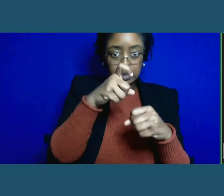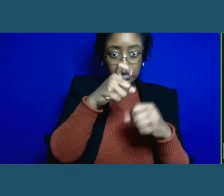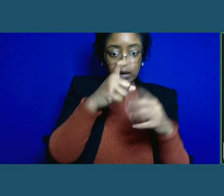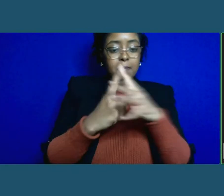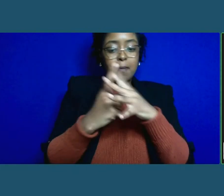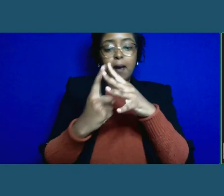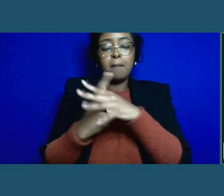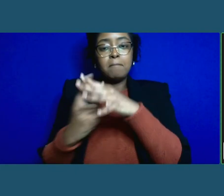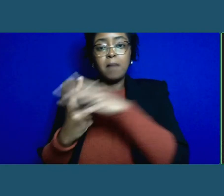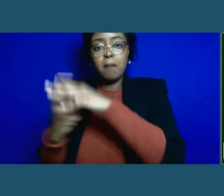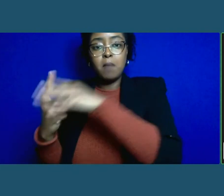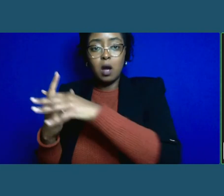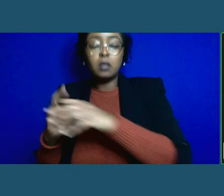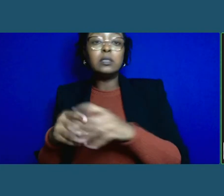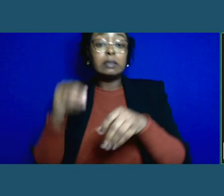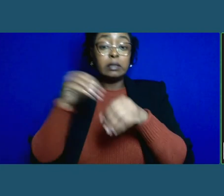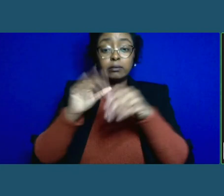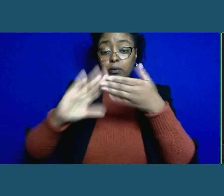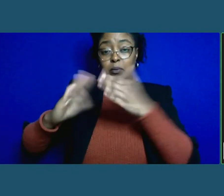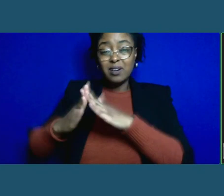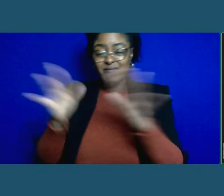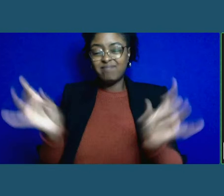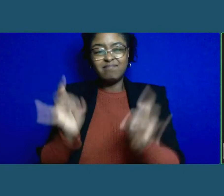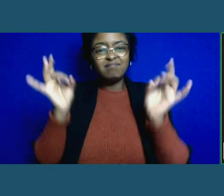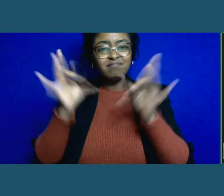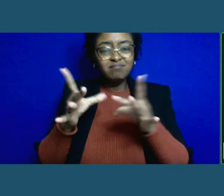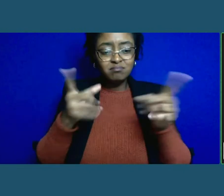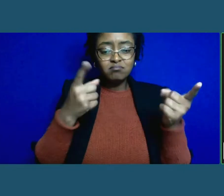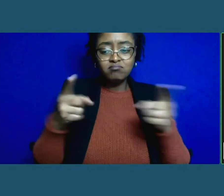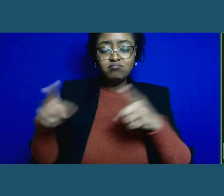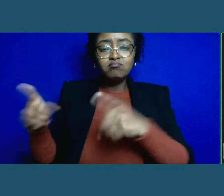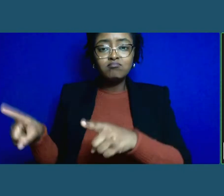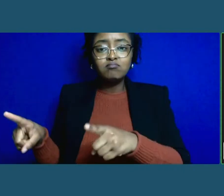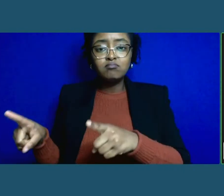Challenging mental health needs